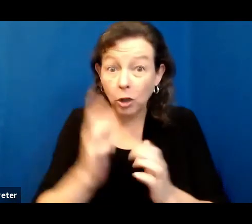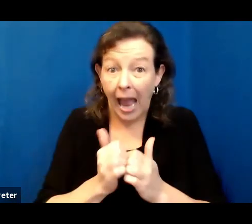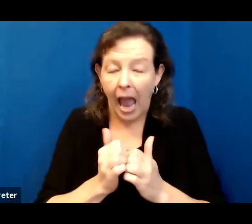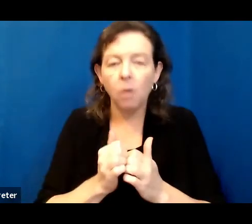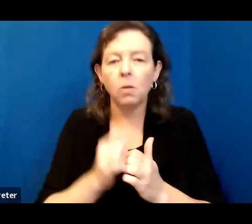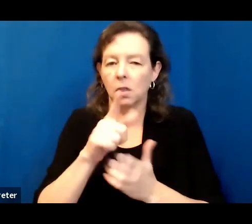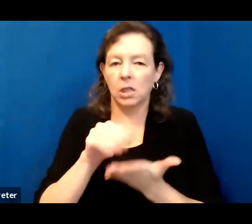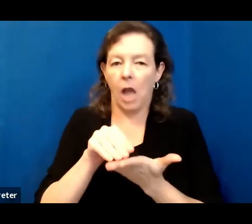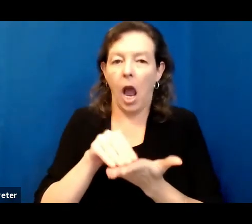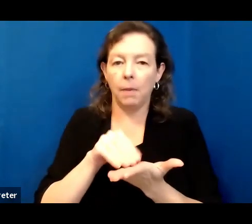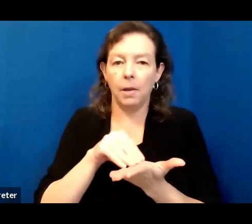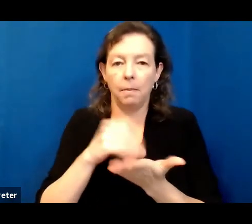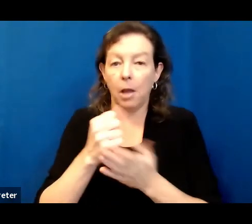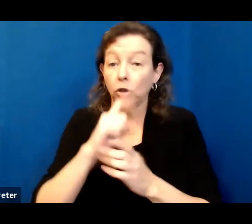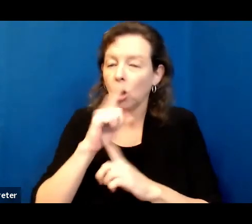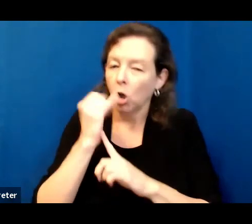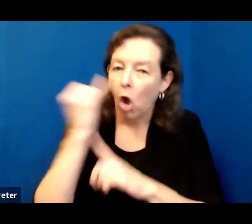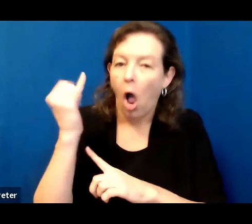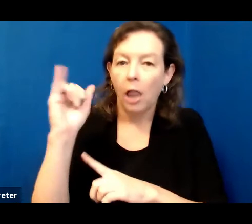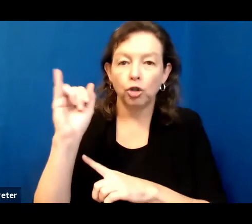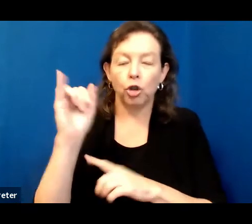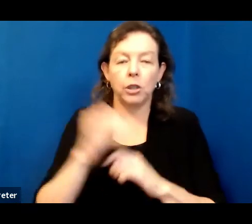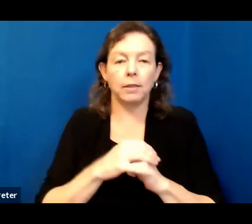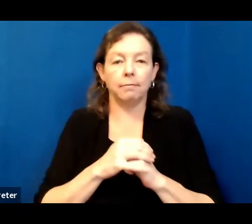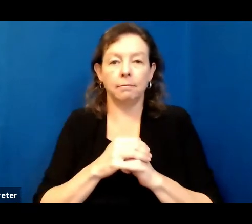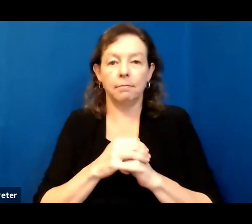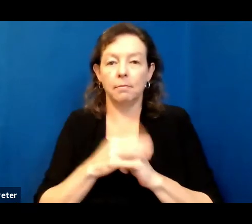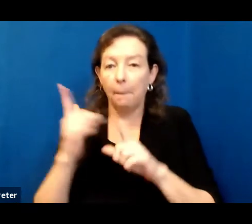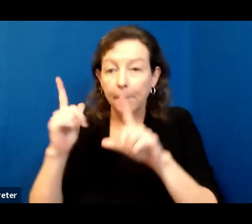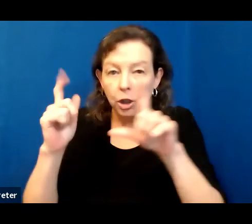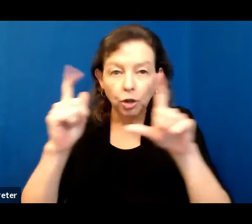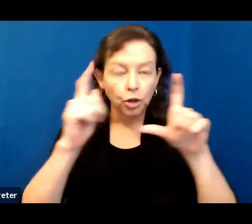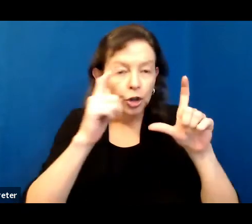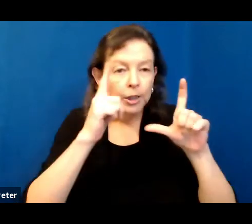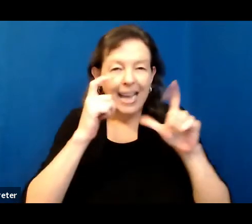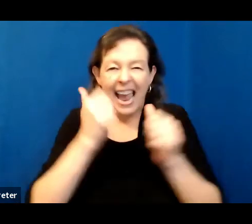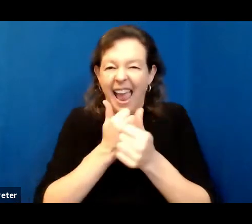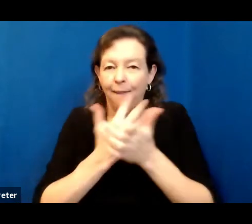call your insurance companies right away If you have. Photograph everything that has to do